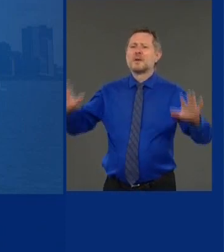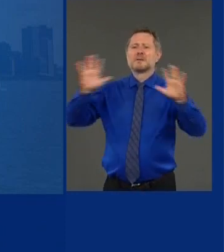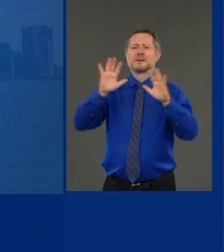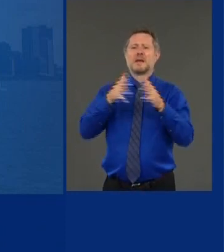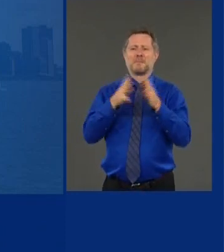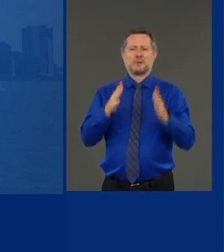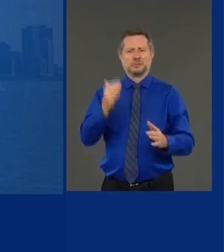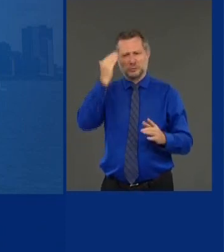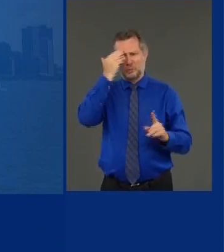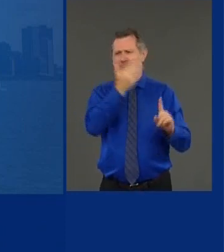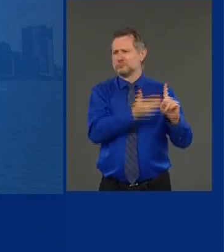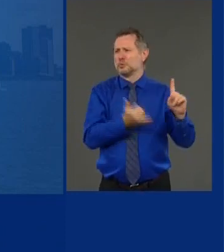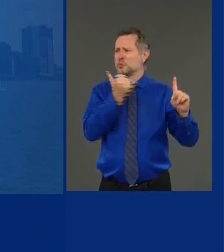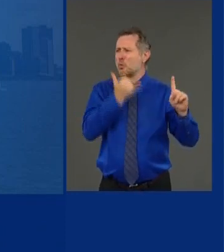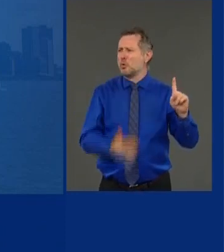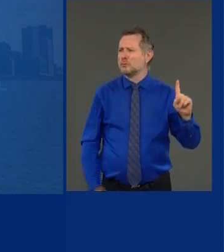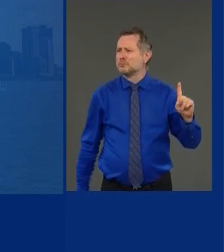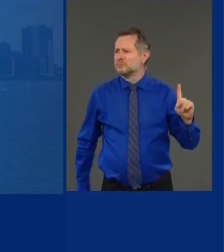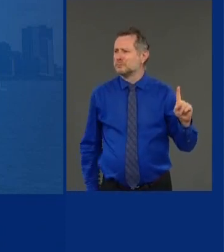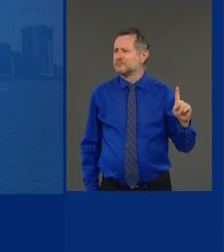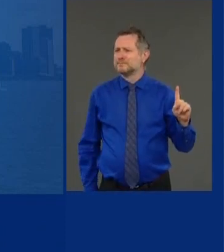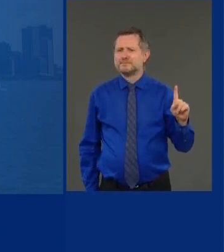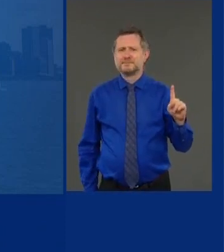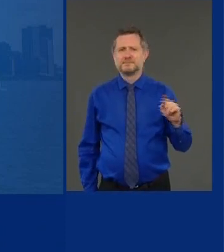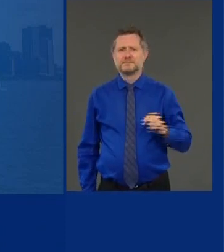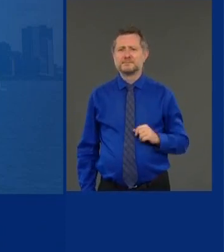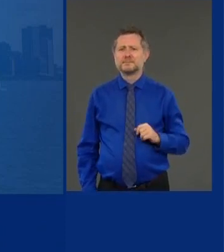A MISTAKE," HE'S NOT GOING TO BE TELLING THEM ANYTHING THEY DON'T KNOW.